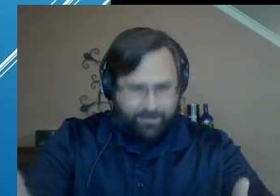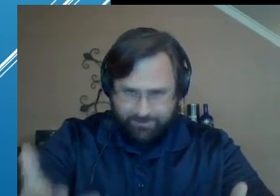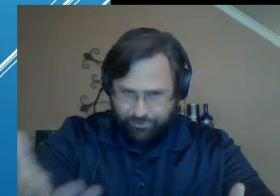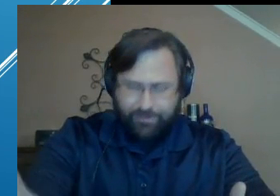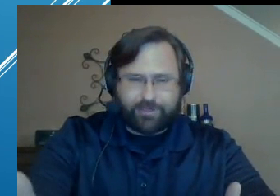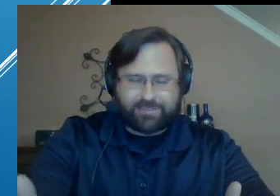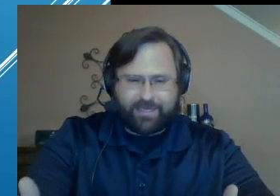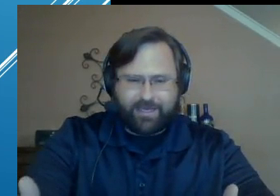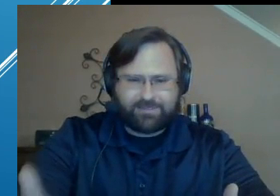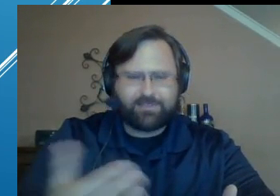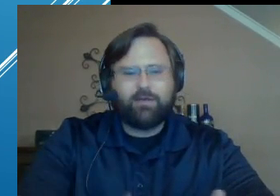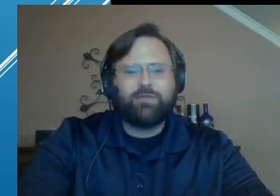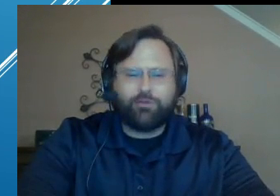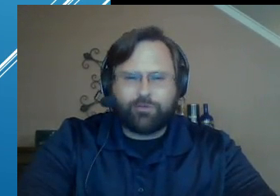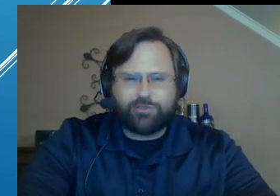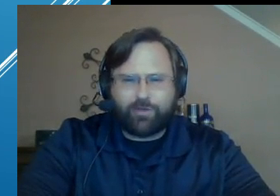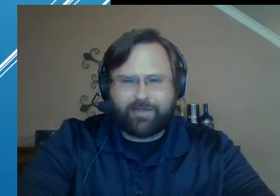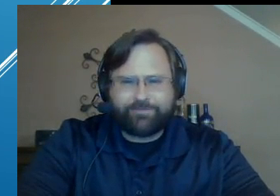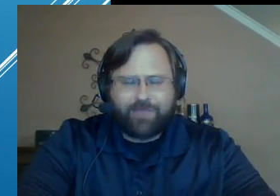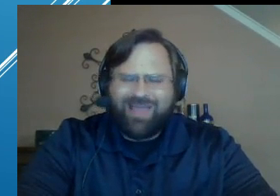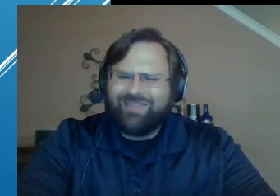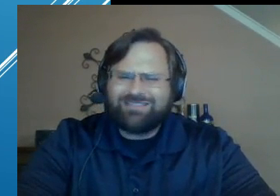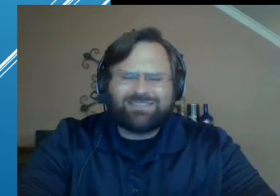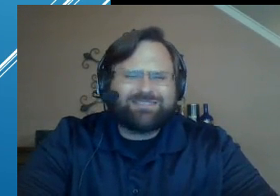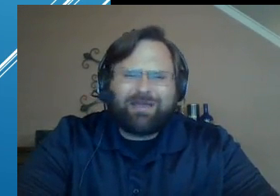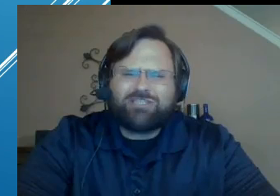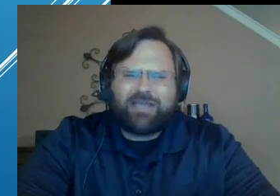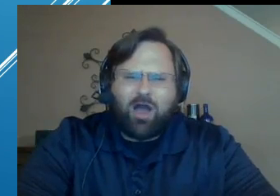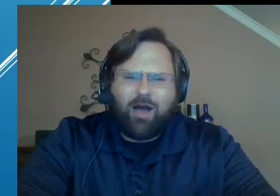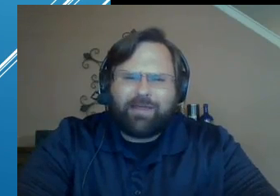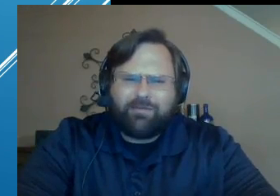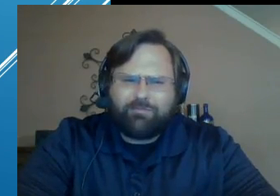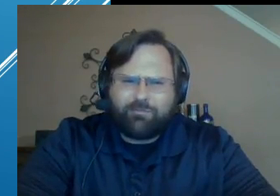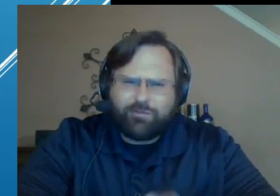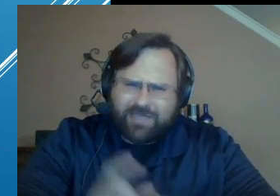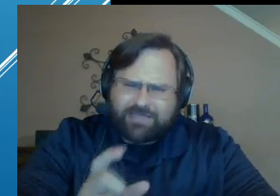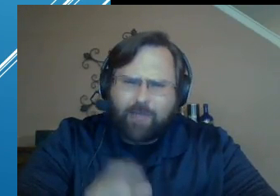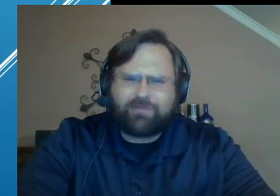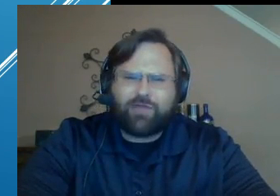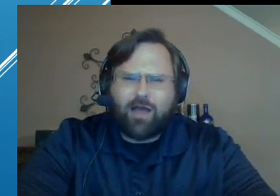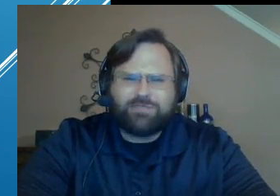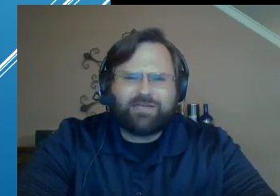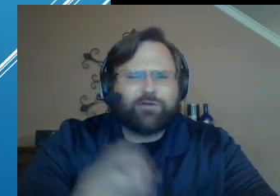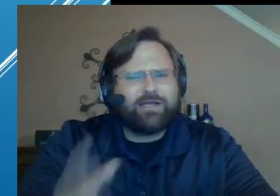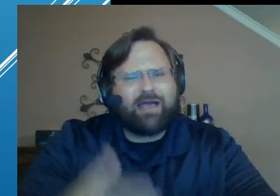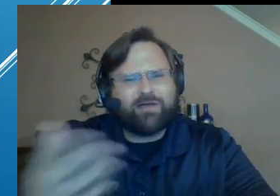i'm assuming you're going to say yes you do enjoy it this is especially common using a topic for the object if you're going to have a